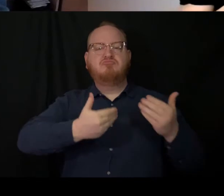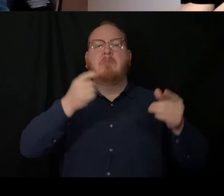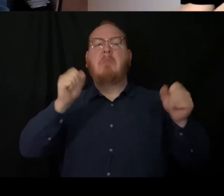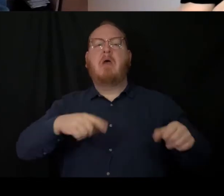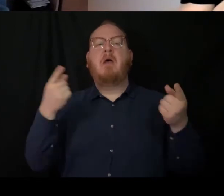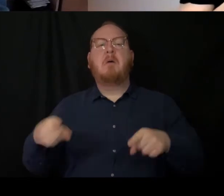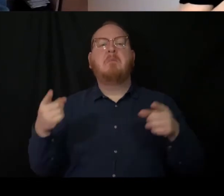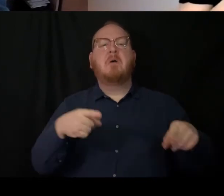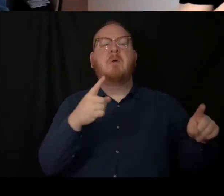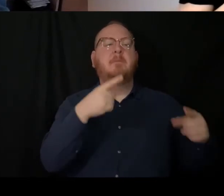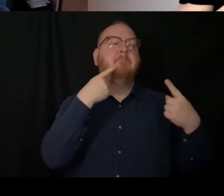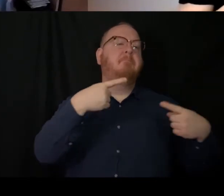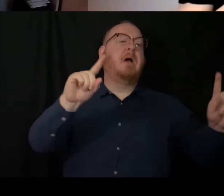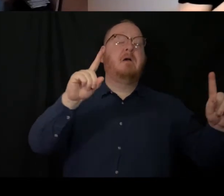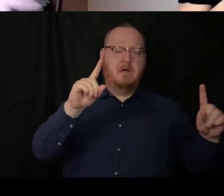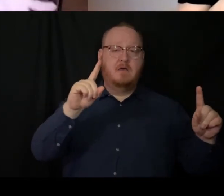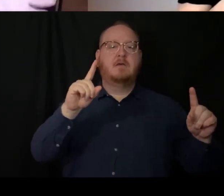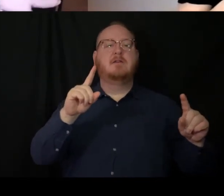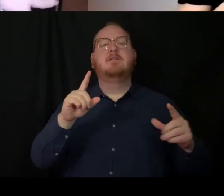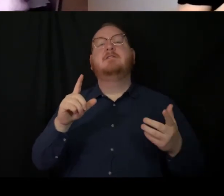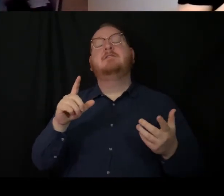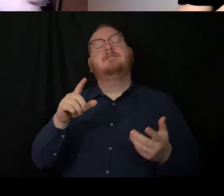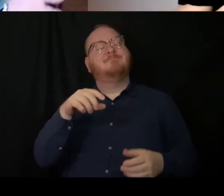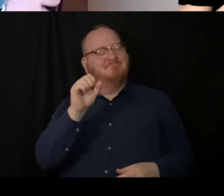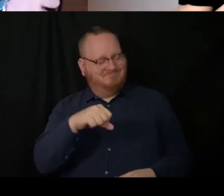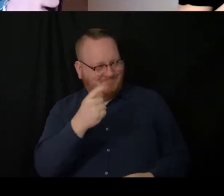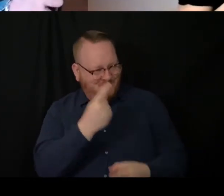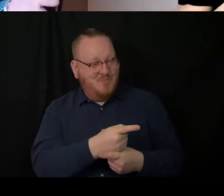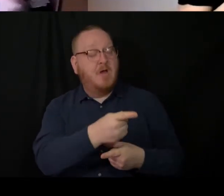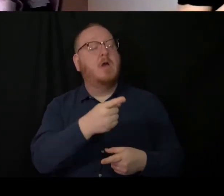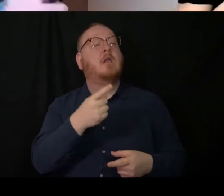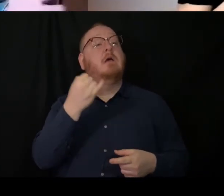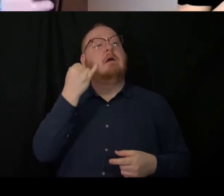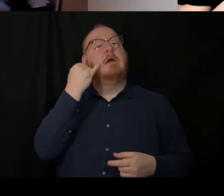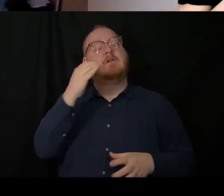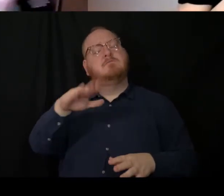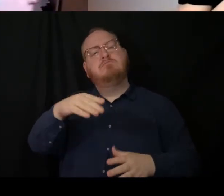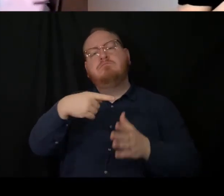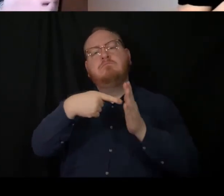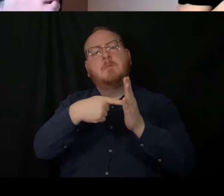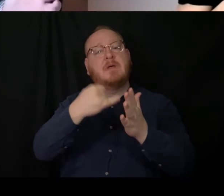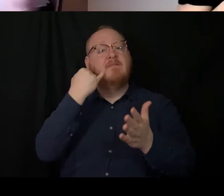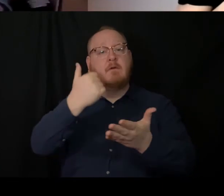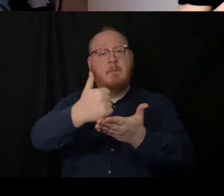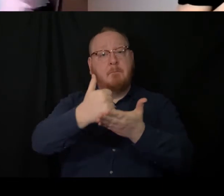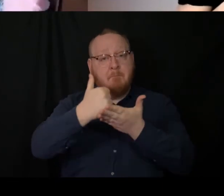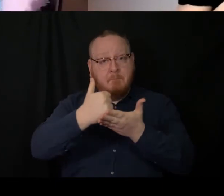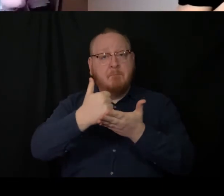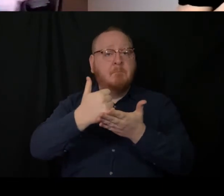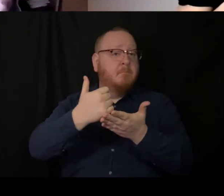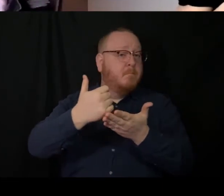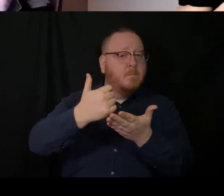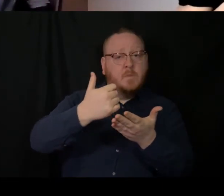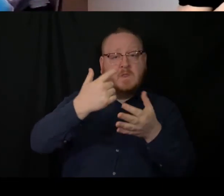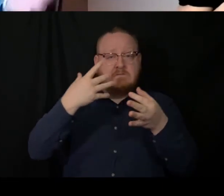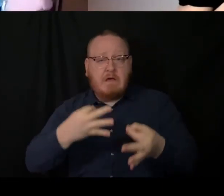short period of time. Tabby Belhorn: Yes, and I know so if you need help if families if you need help kind of determining the difference